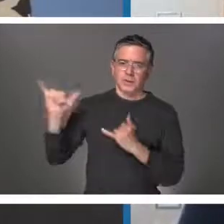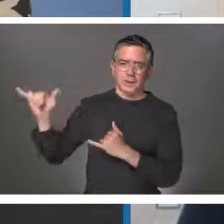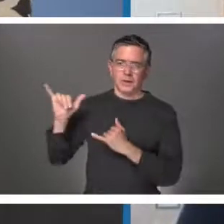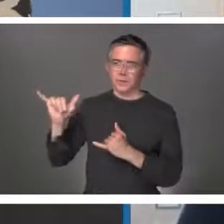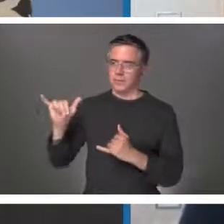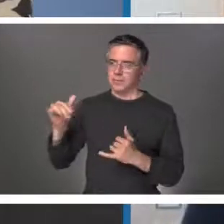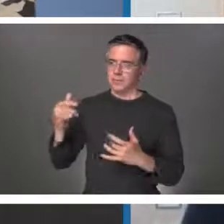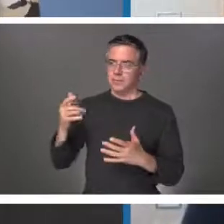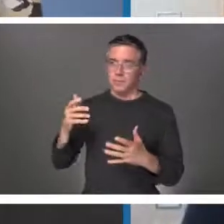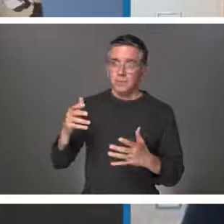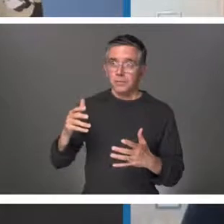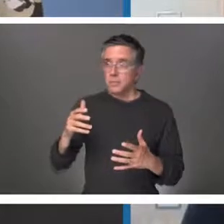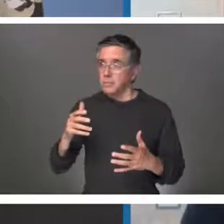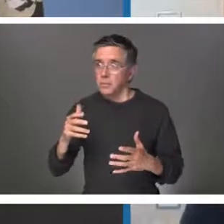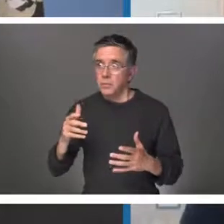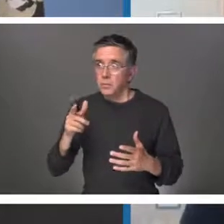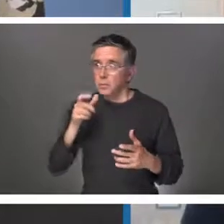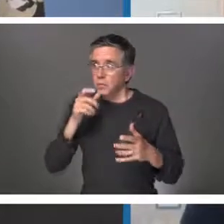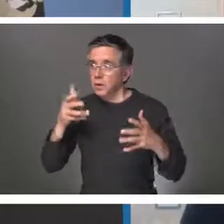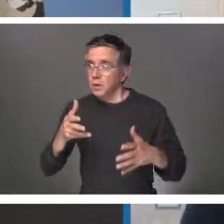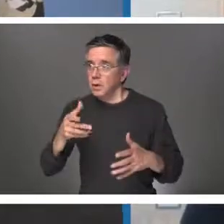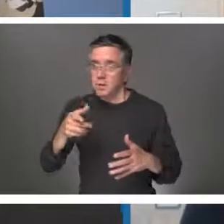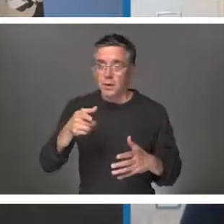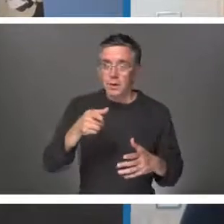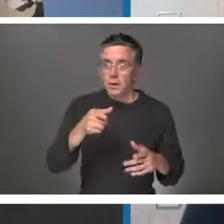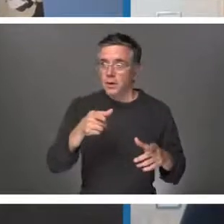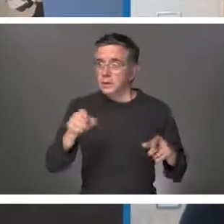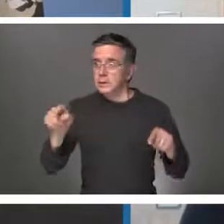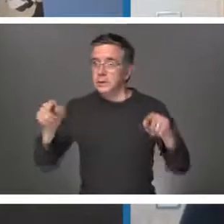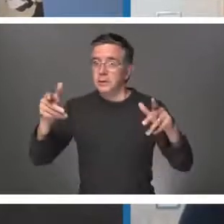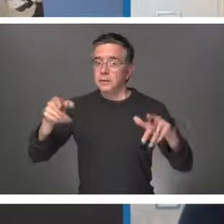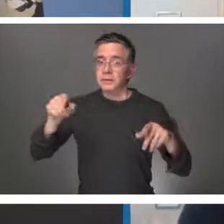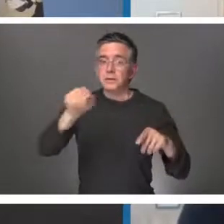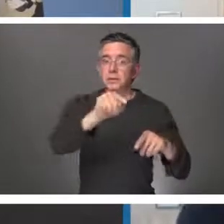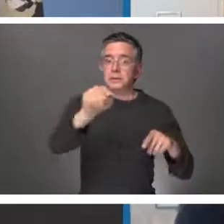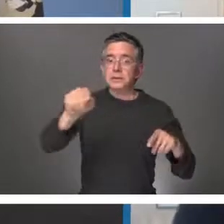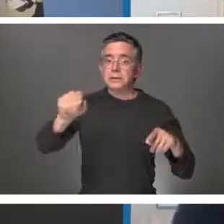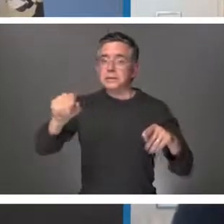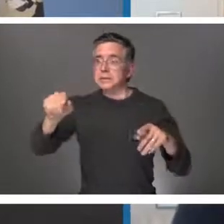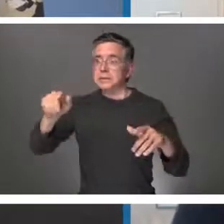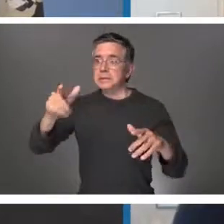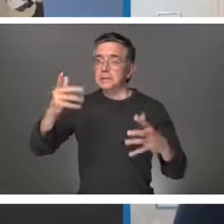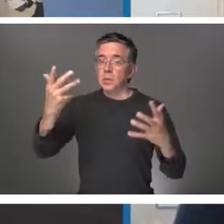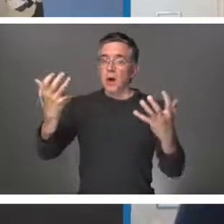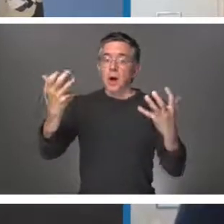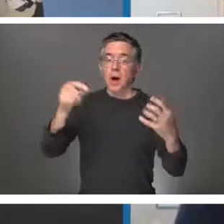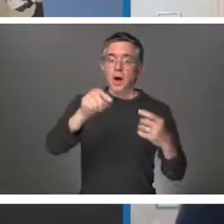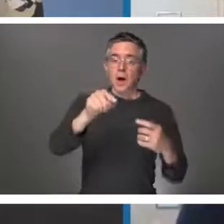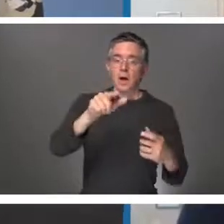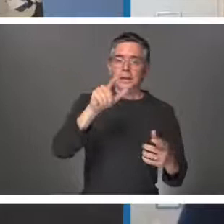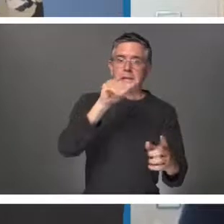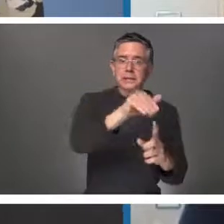of the people who were immediately wanting to get vaccinated. So we continue to call through,